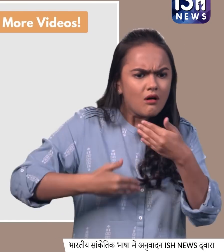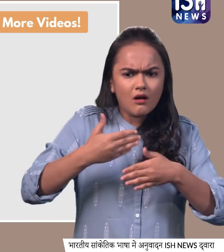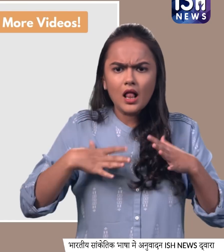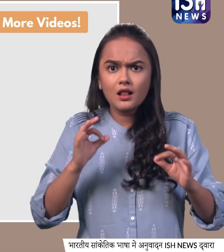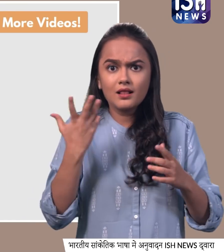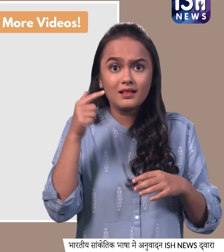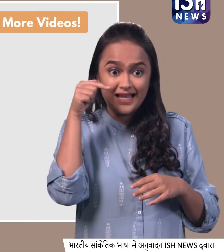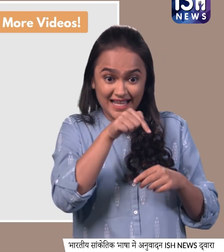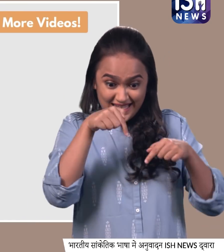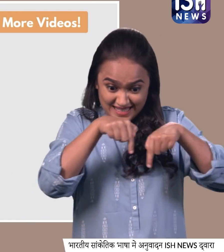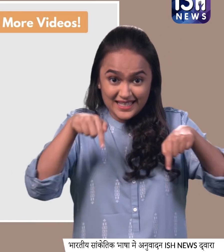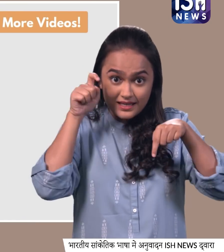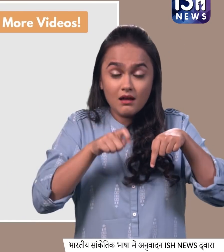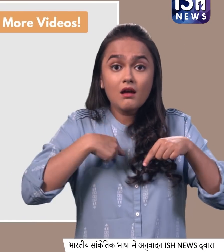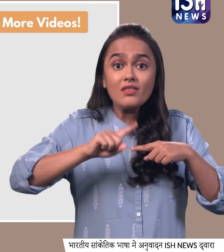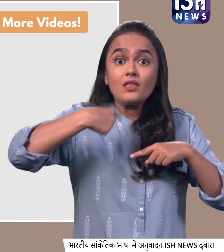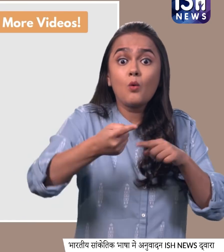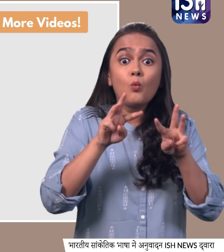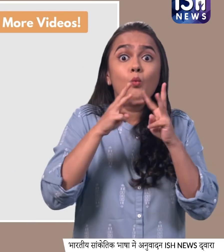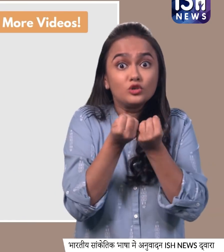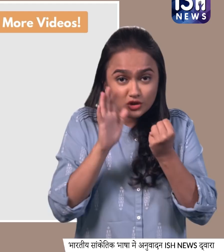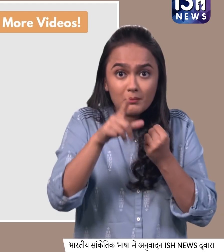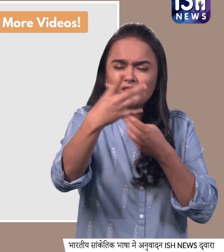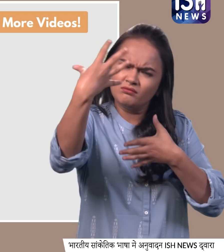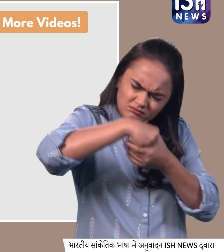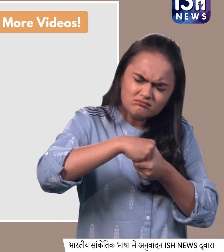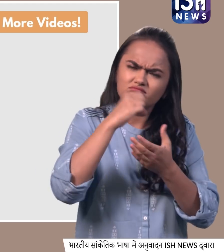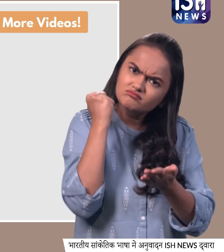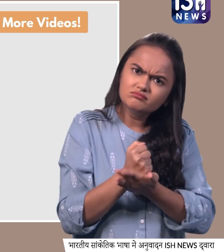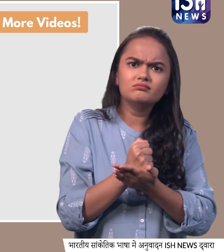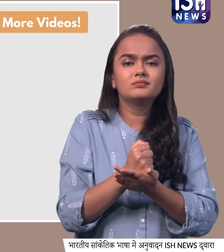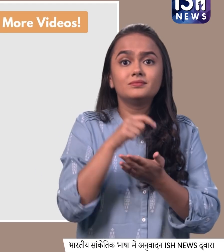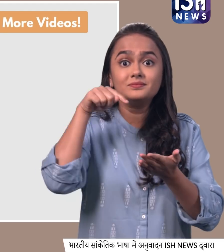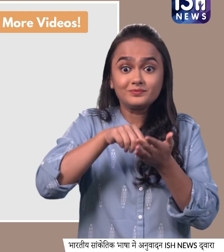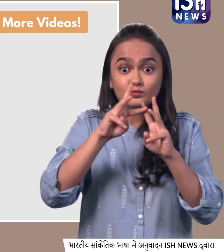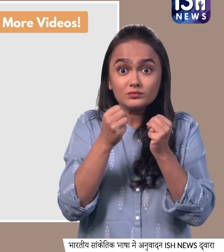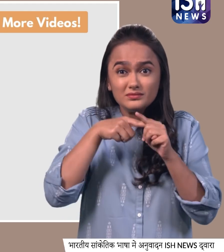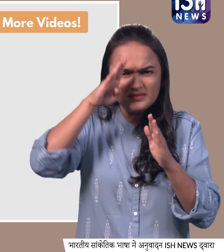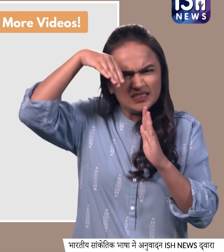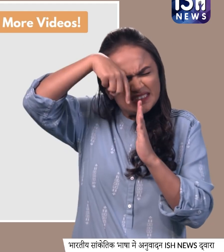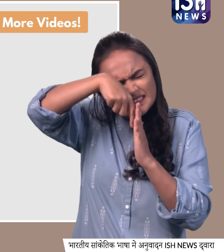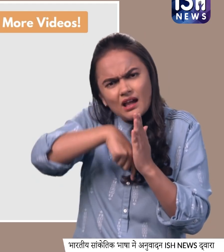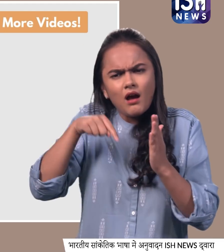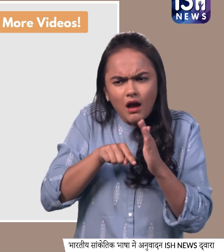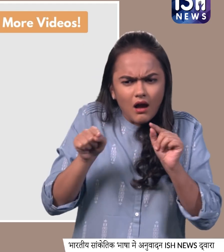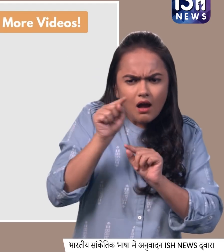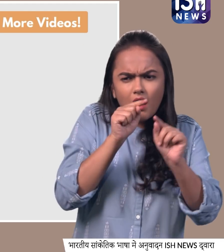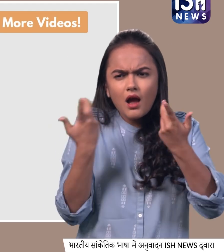then click here and do attend our next workshop You can get detailed knowledge about it